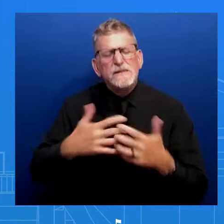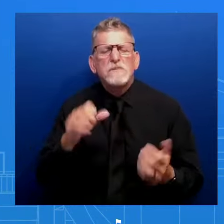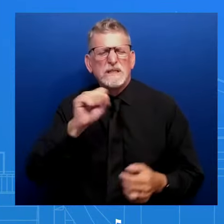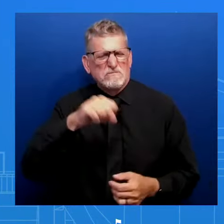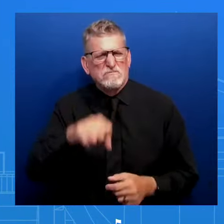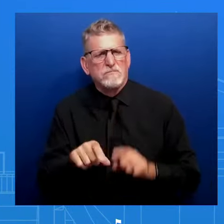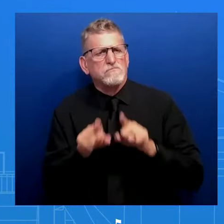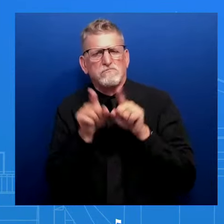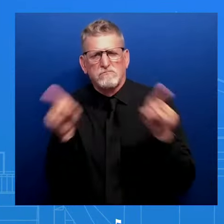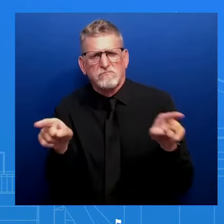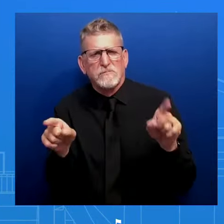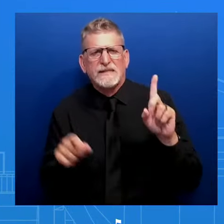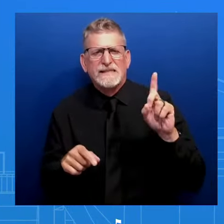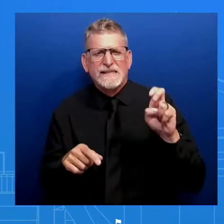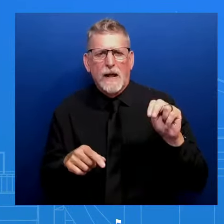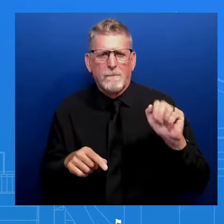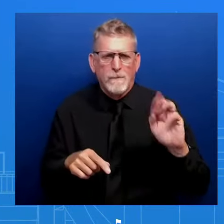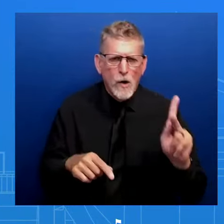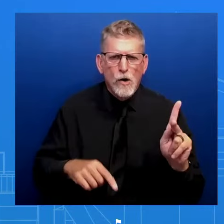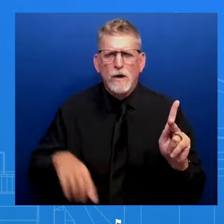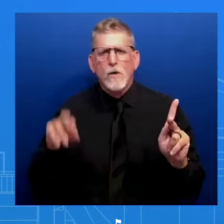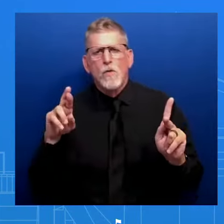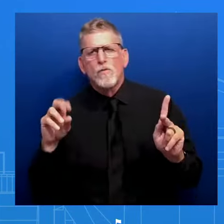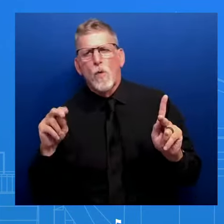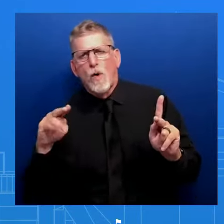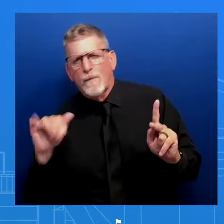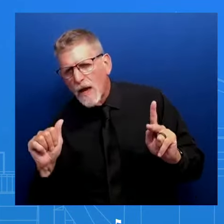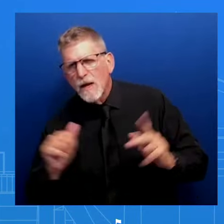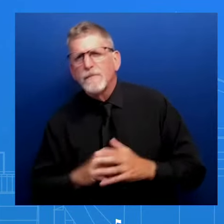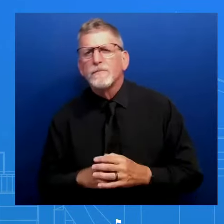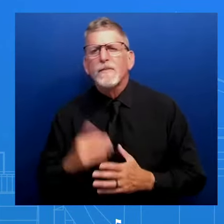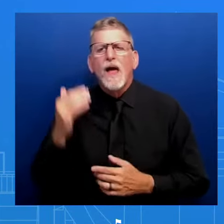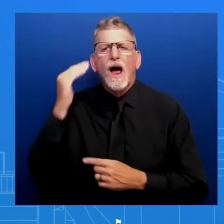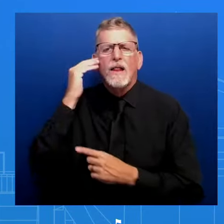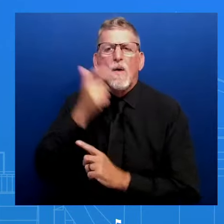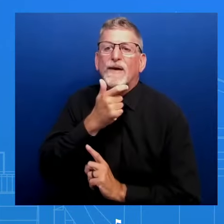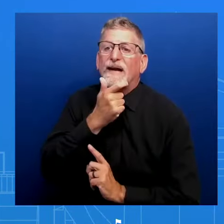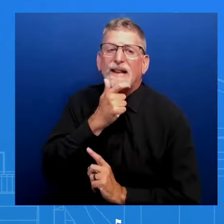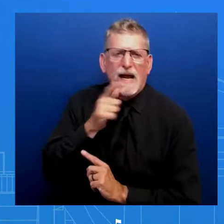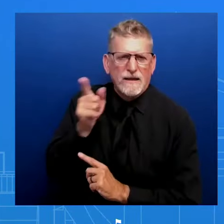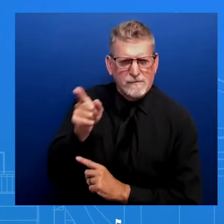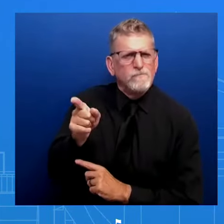I know that the Brits are also beginning English language training for Ukrainian pilots